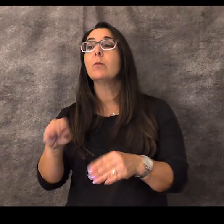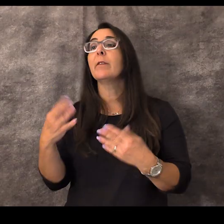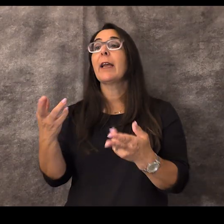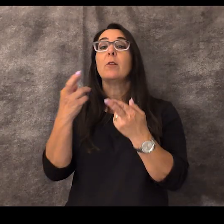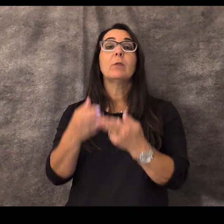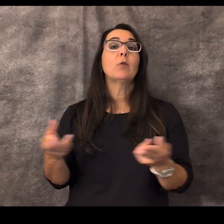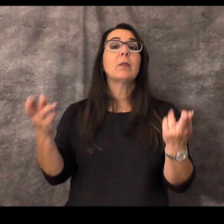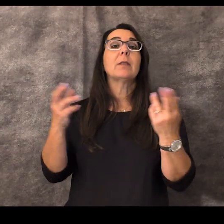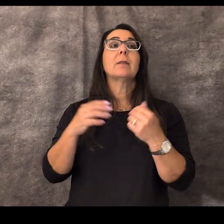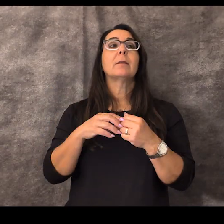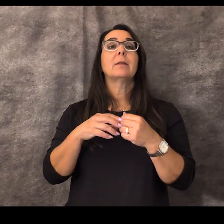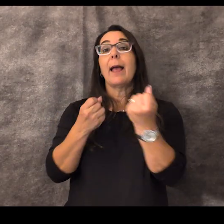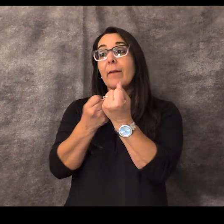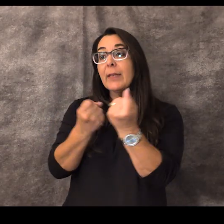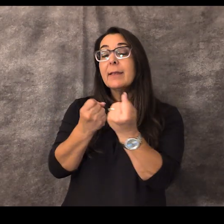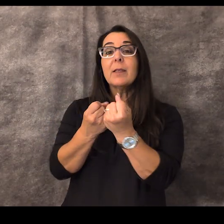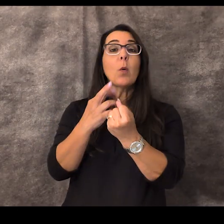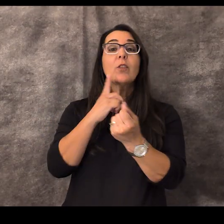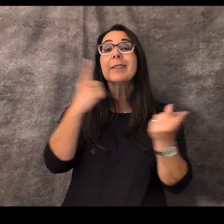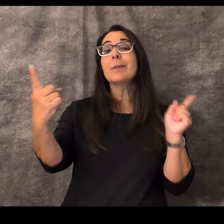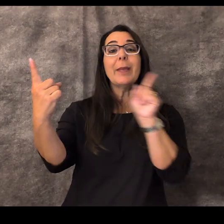or just being there, being there and there to care.